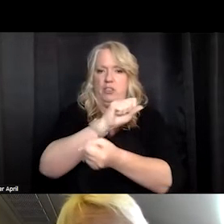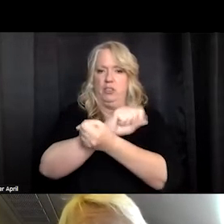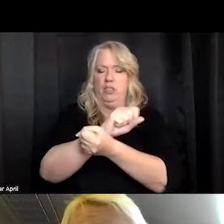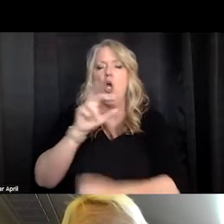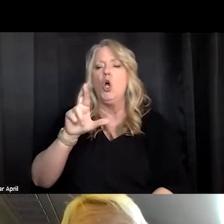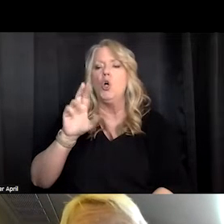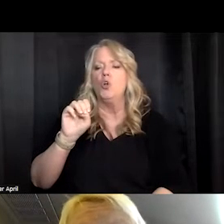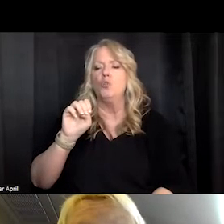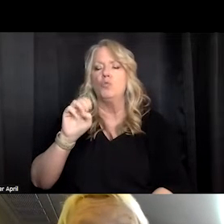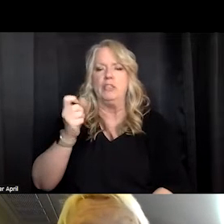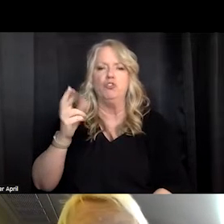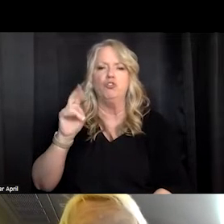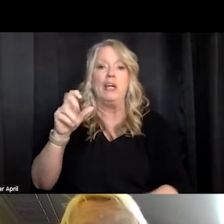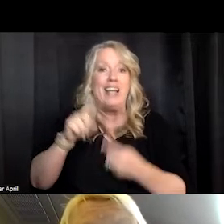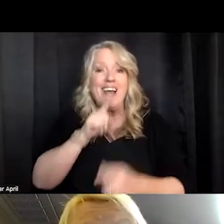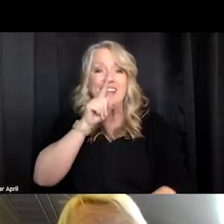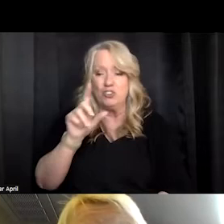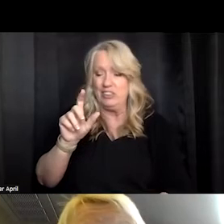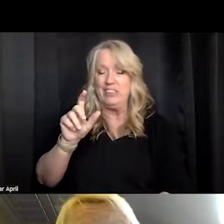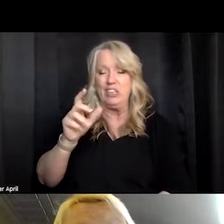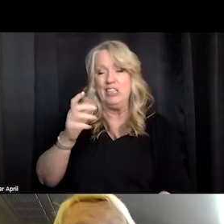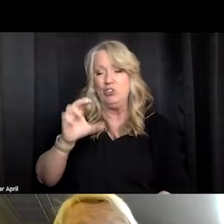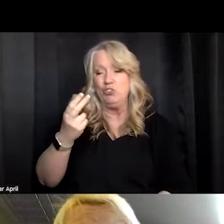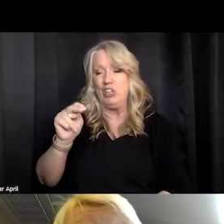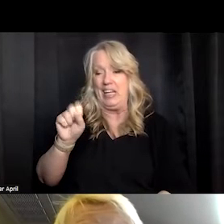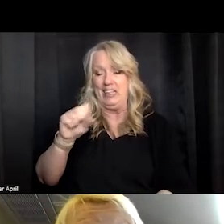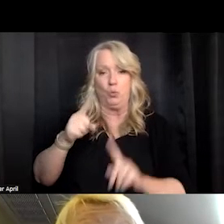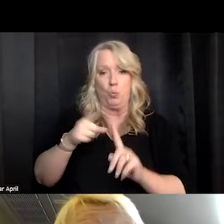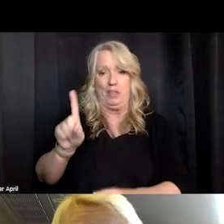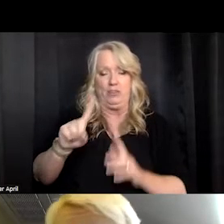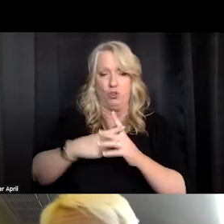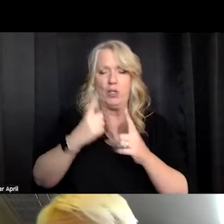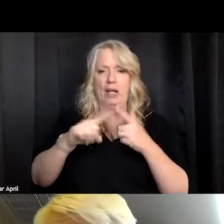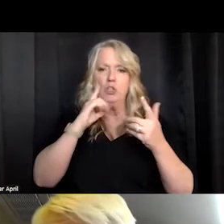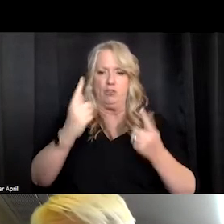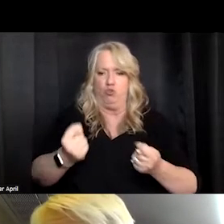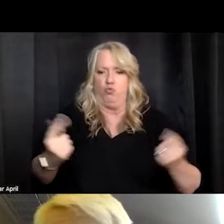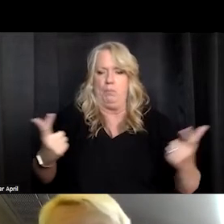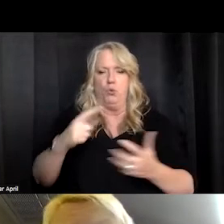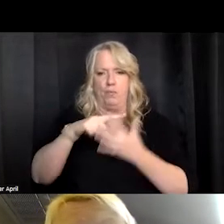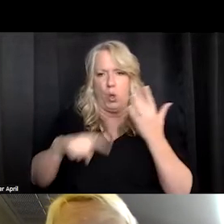IS KNOWN FOR, IS, GETTING RID OF RESTRAINTS. ACTUALLY , CHAINS. THAT WERE USED. BOTH AT THE HOSPITAL THAT